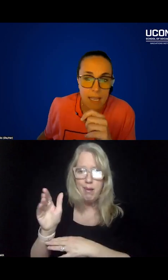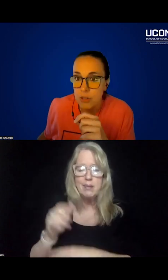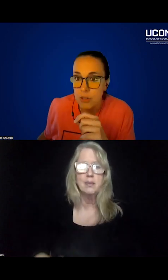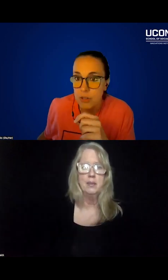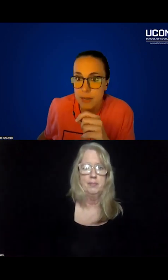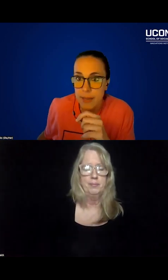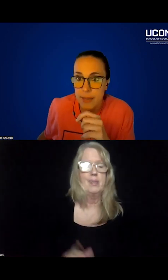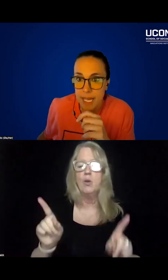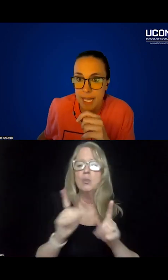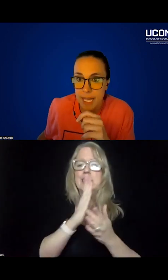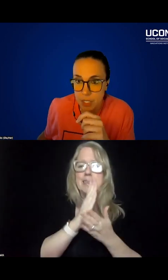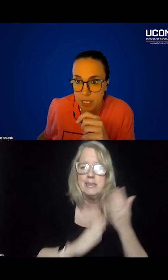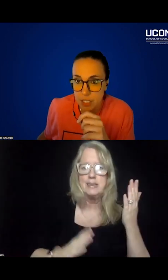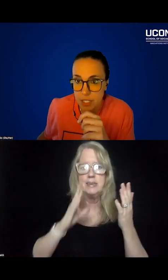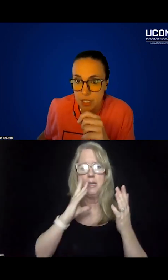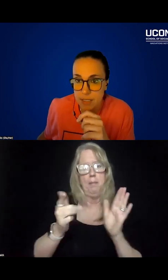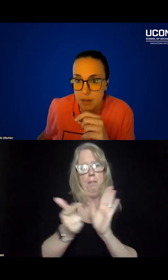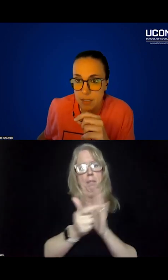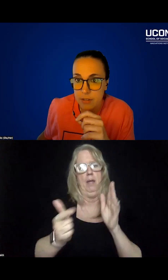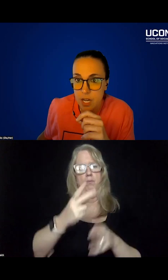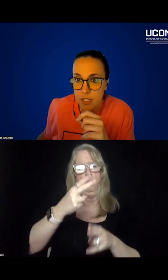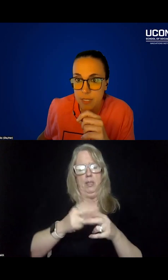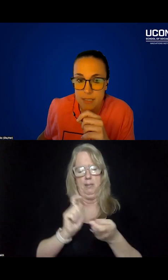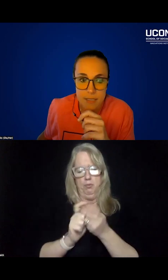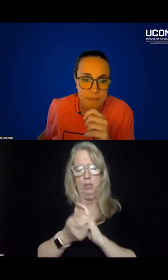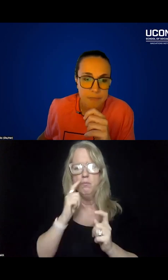OTHERS THAT BAN NAME CHANGES ON LEGAL DOCUMENTS.